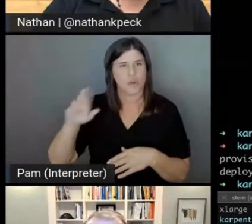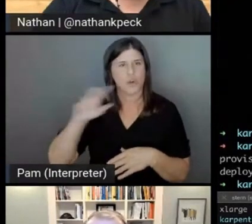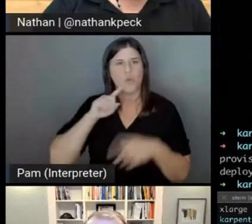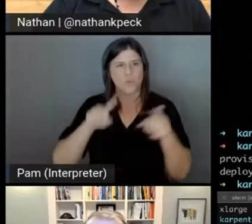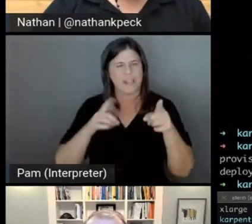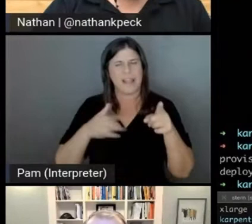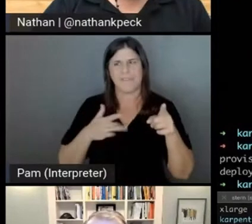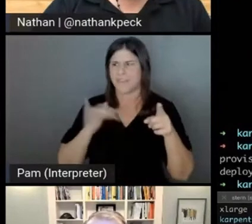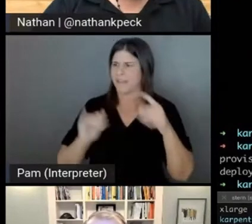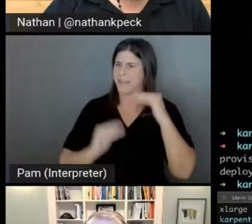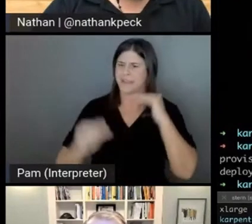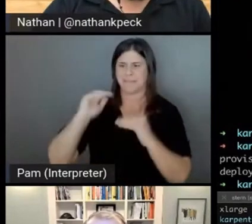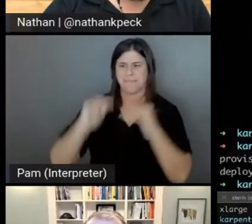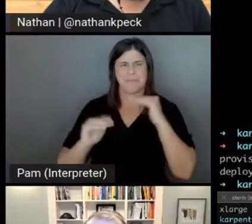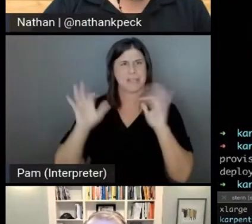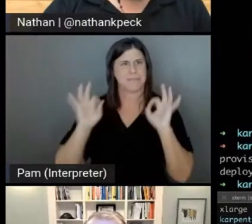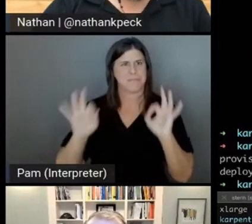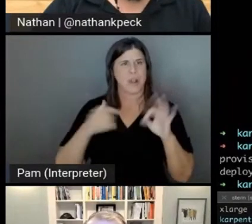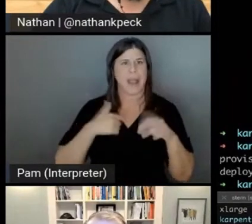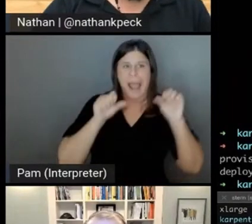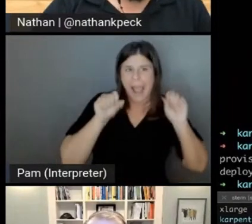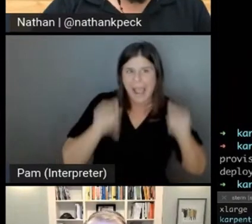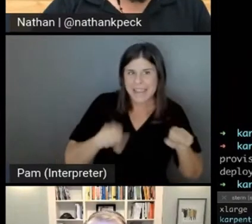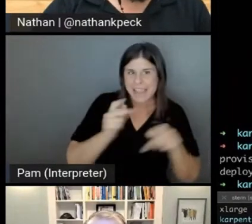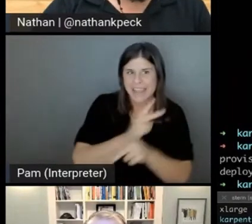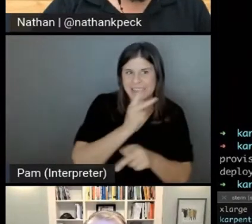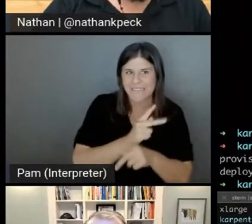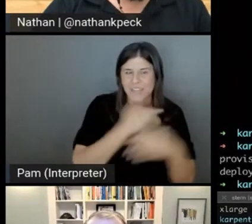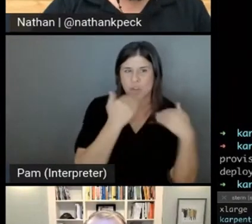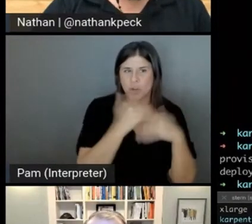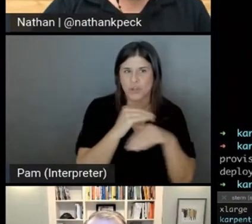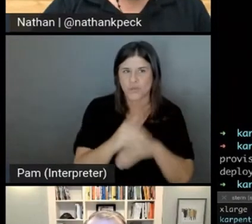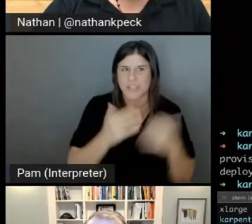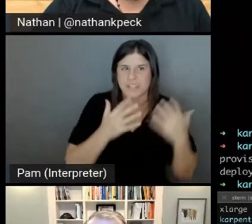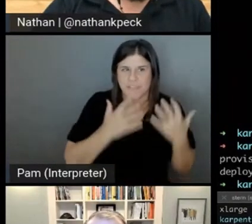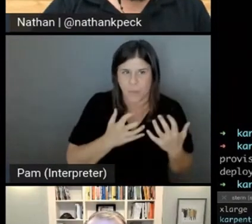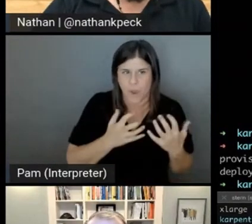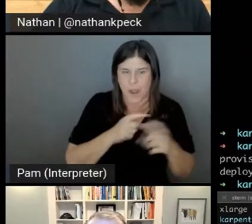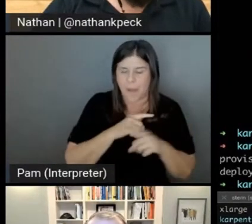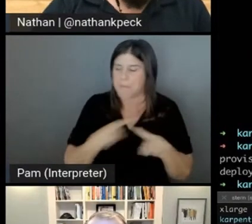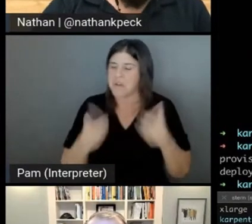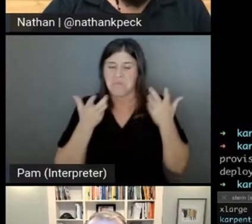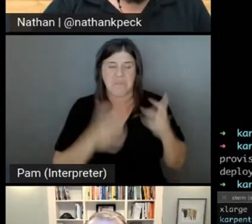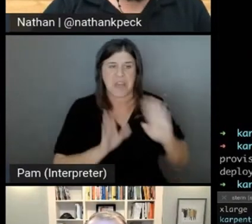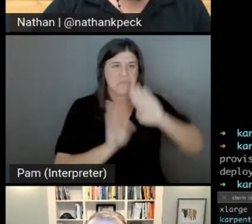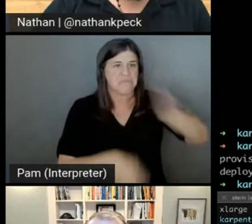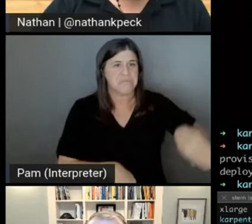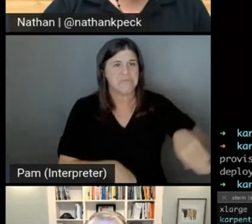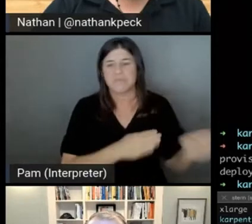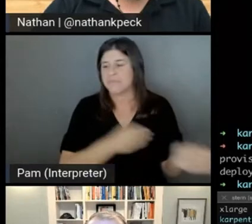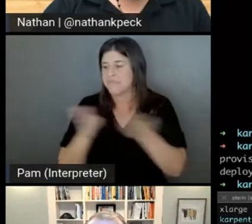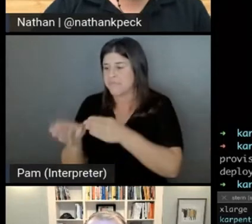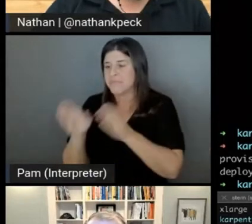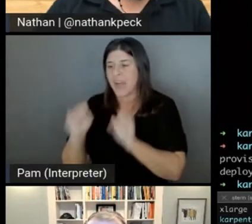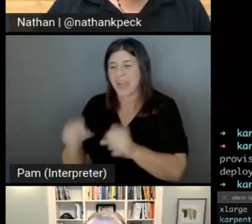between I can configure constraints if I want to, but if I don't want to worry about any of that, I can just say, "Karpenter,